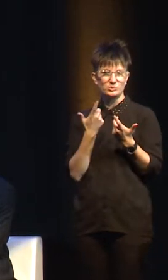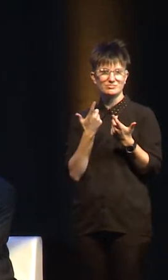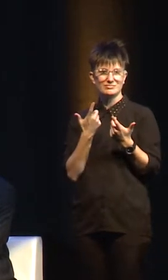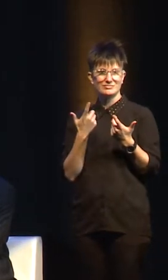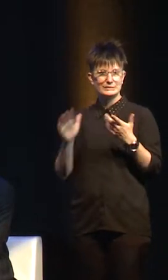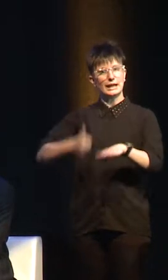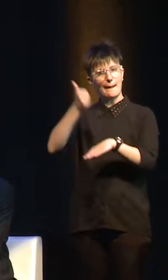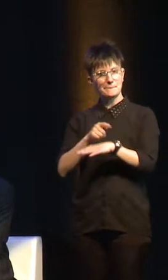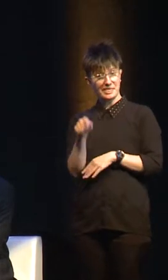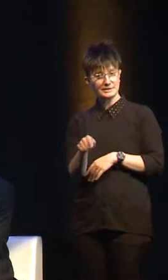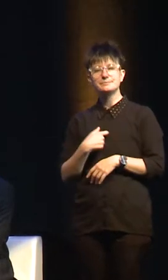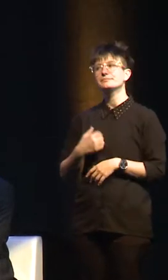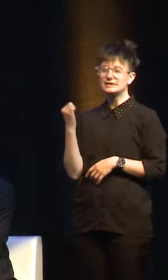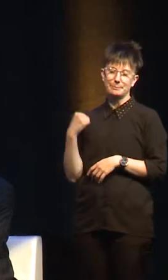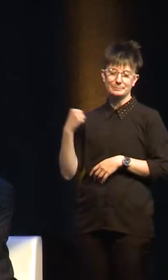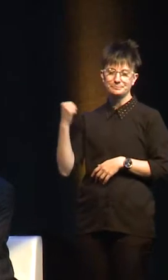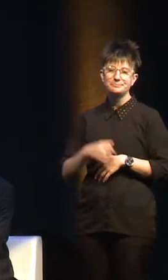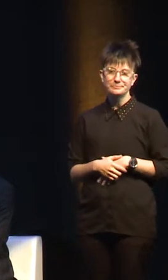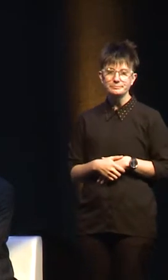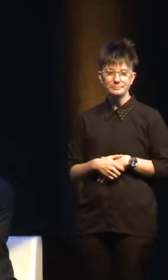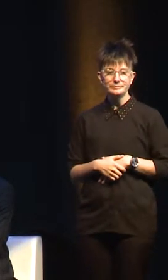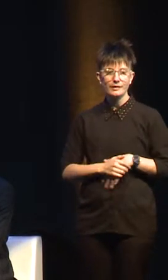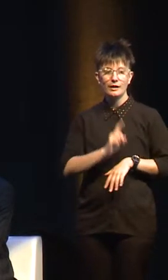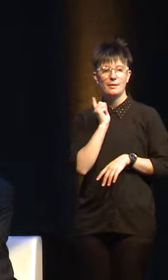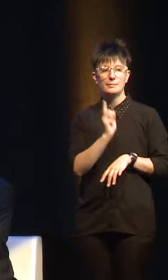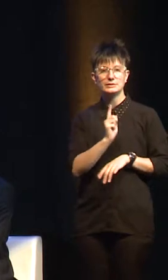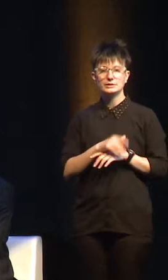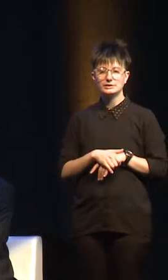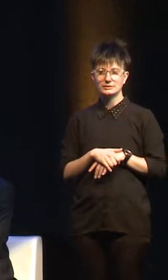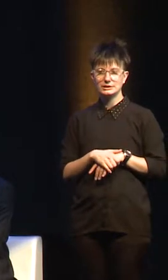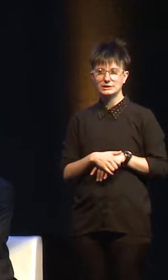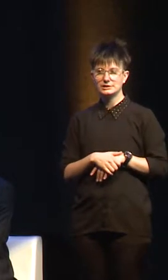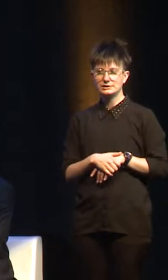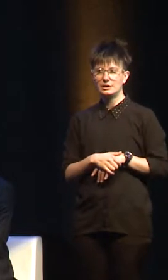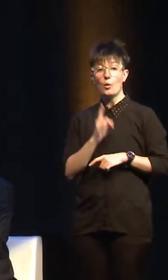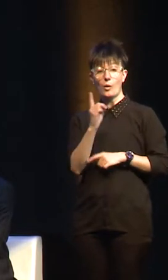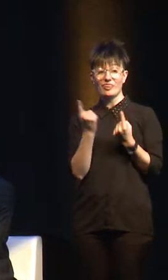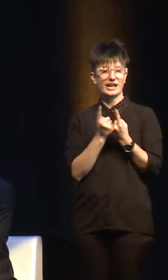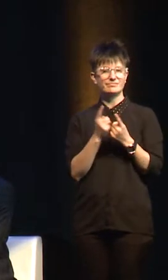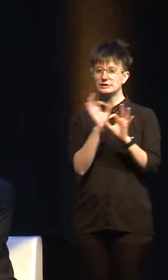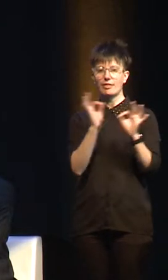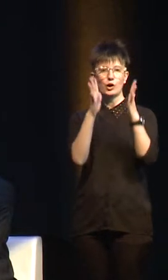Minister Shaw: Yes I have, but there was one thing that I won't compromise on, and that's